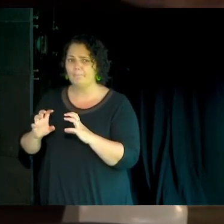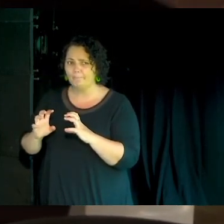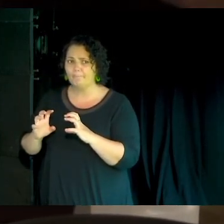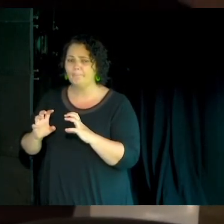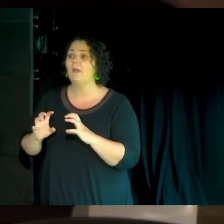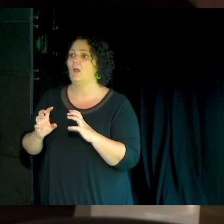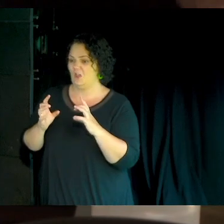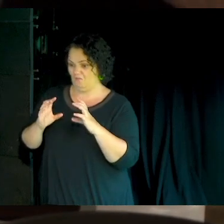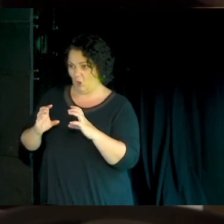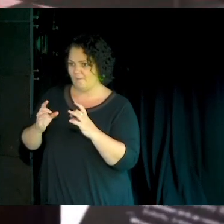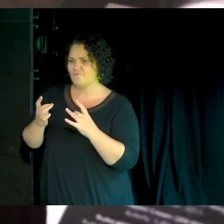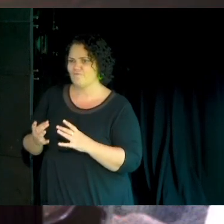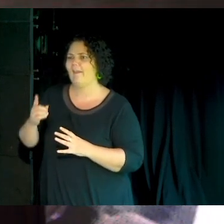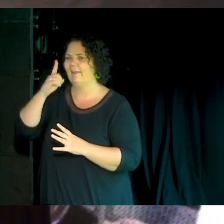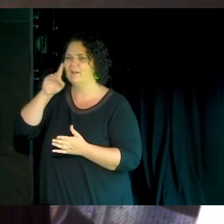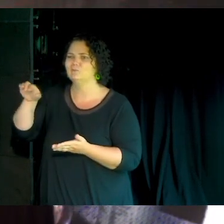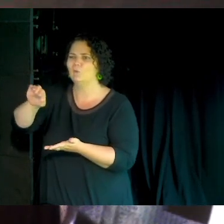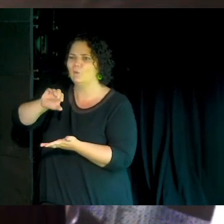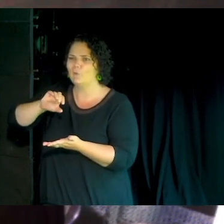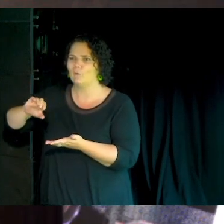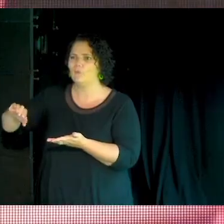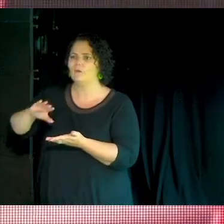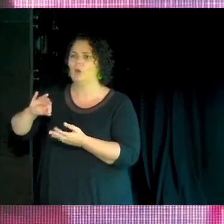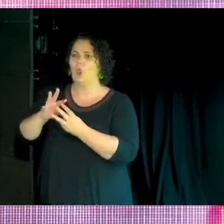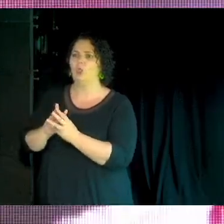into it it's not going to flow everywhere because with the meat here if you can see